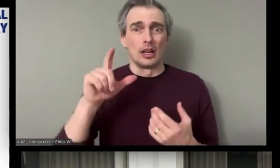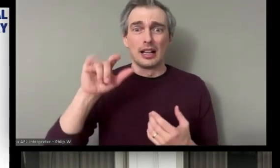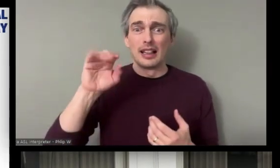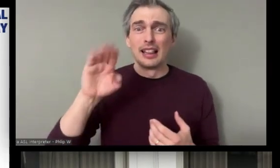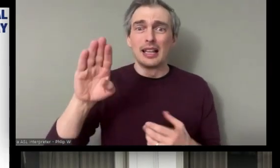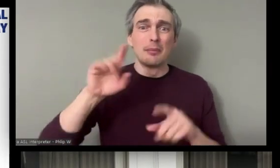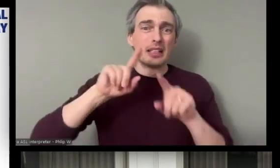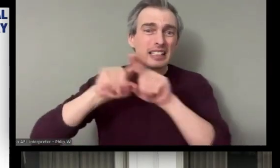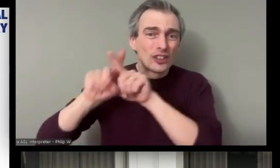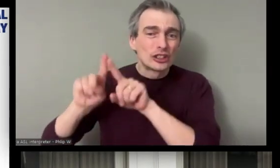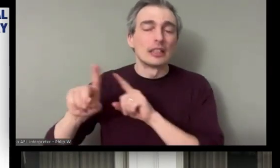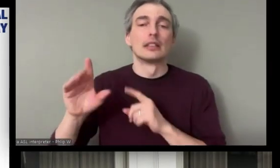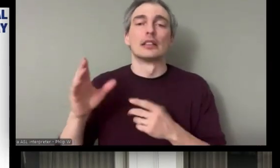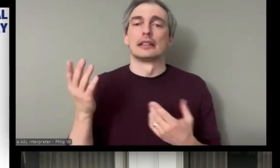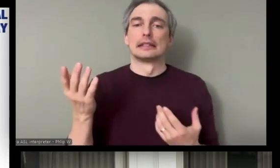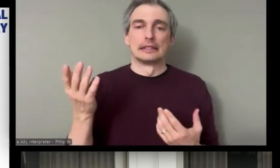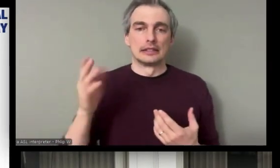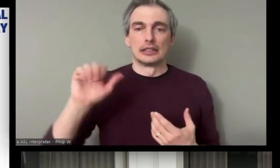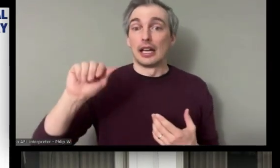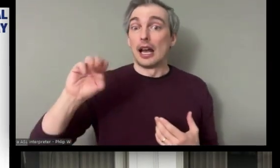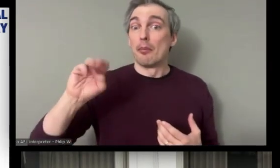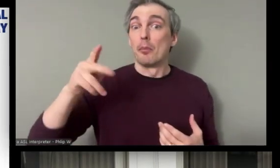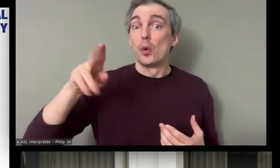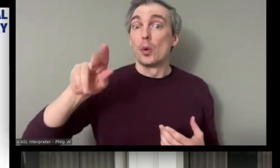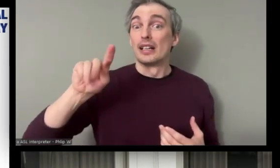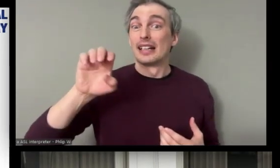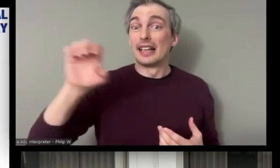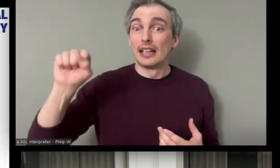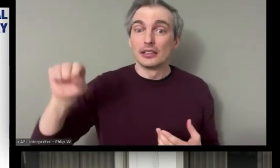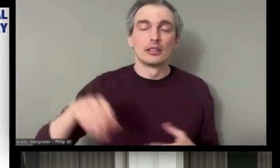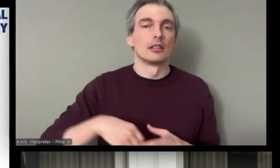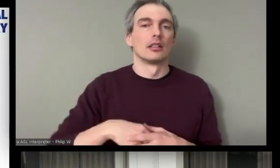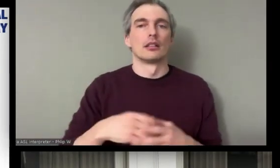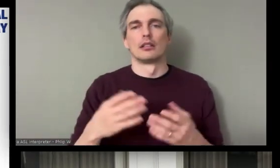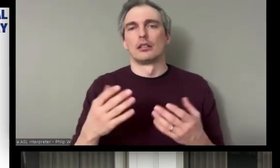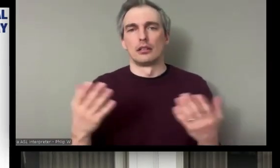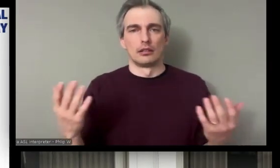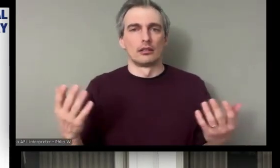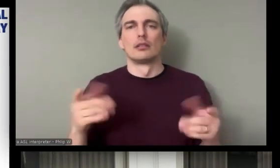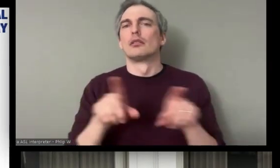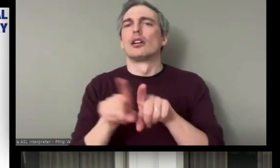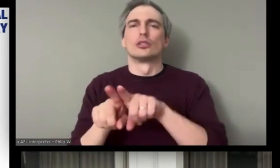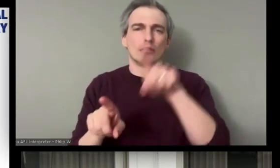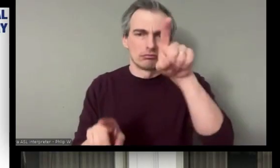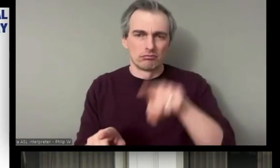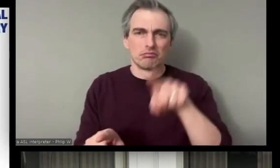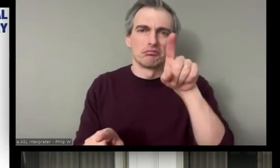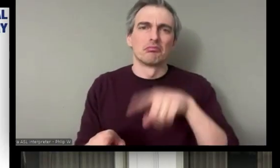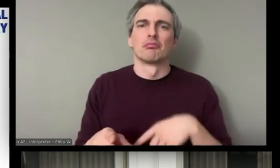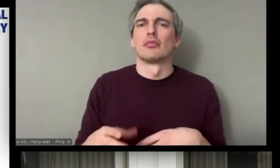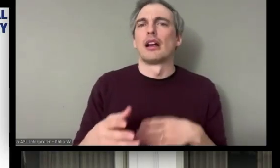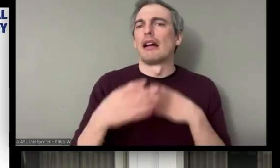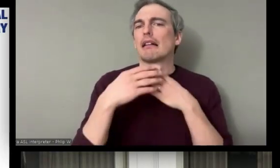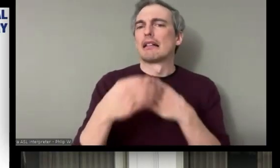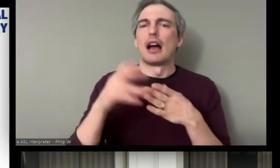white cane, the guide dog, crutches, other platforms have had the ability to customize down to that level.